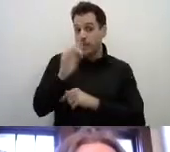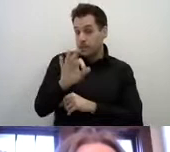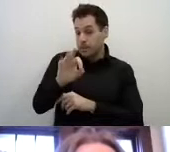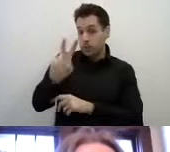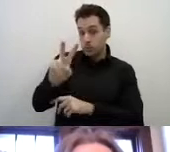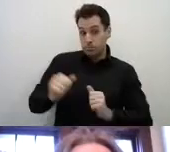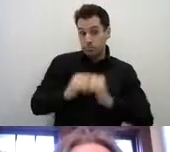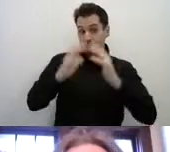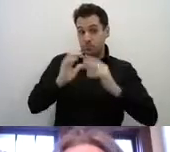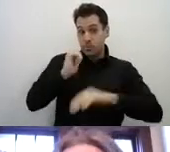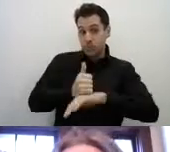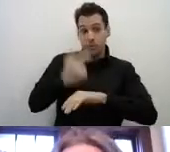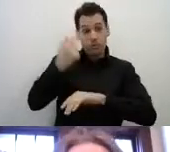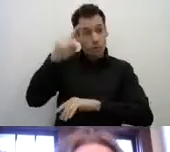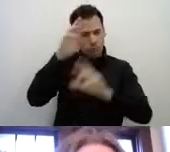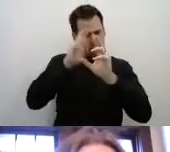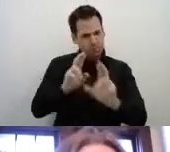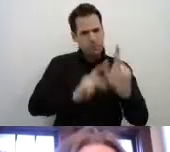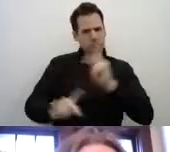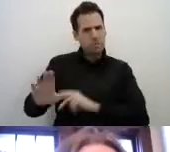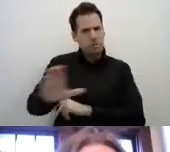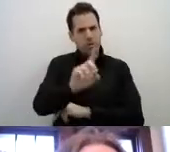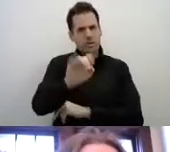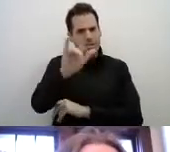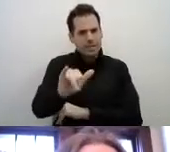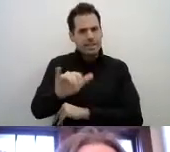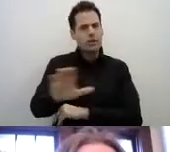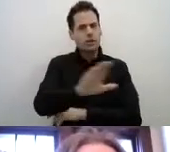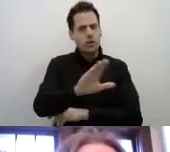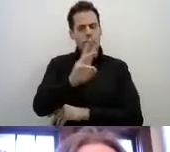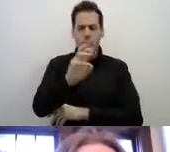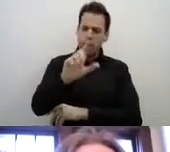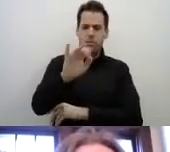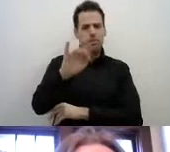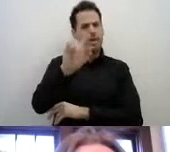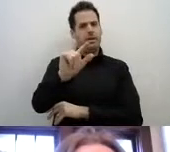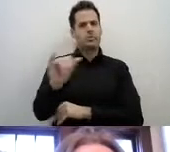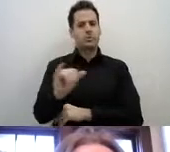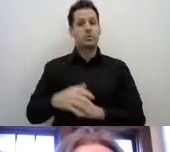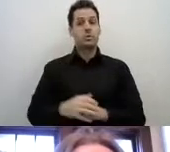rights and well-being in all spheres of life with the adoption in 2006 of the convention on